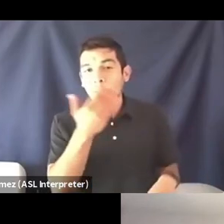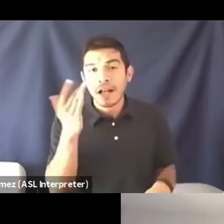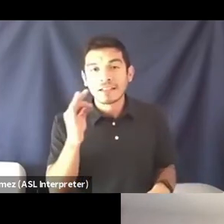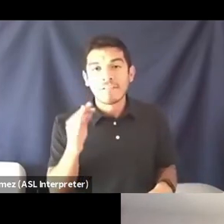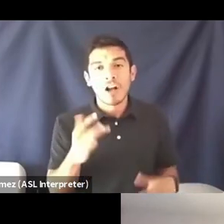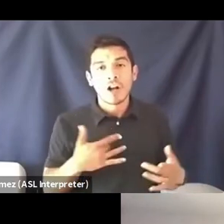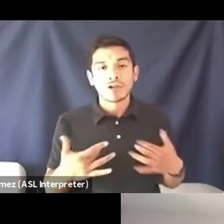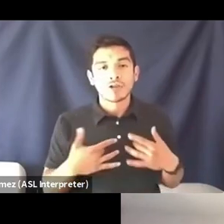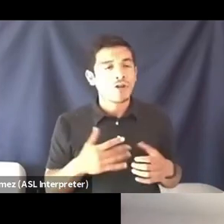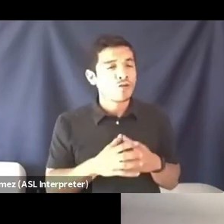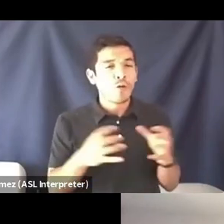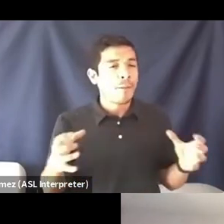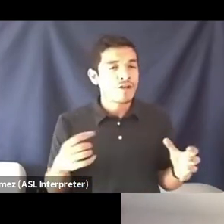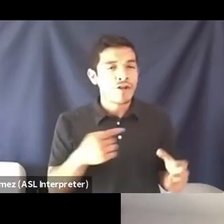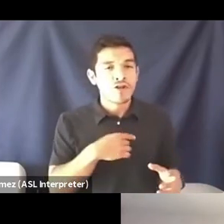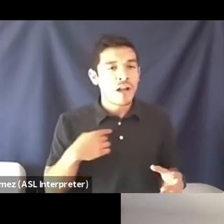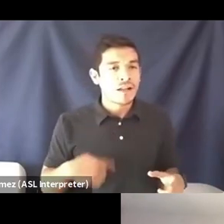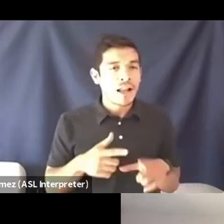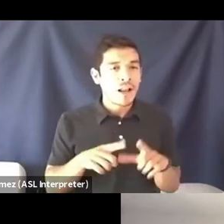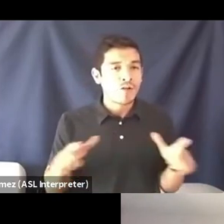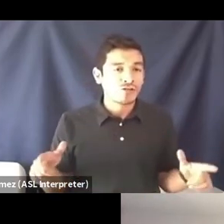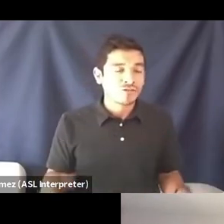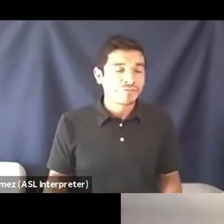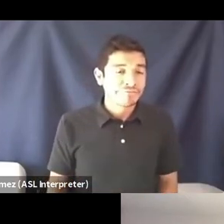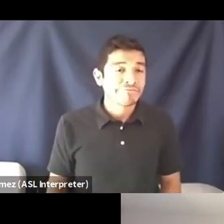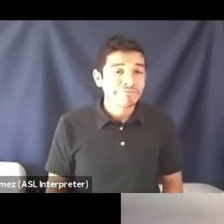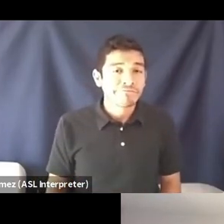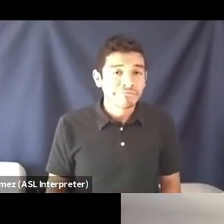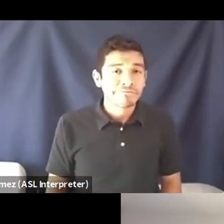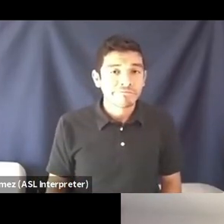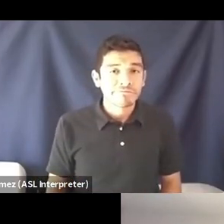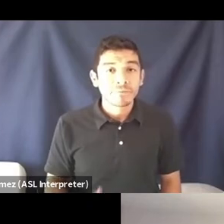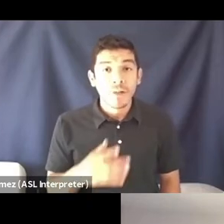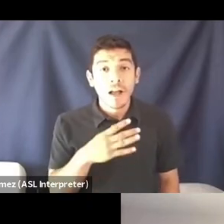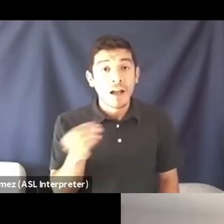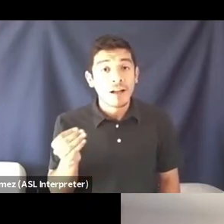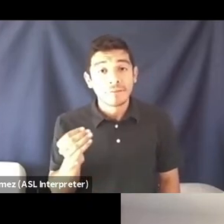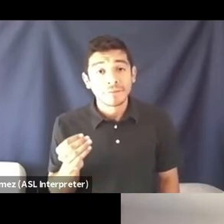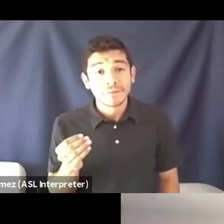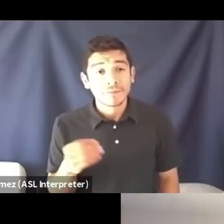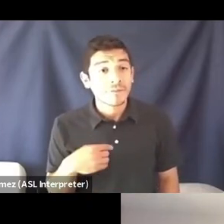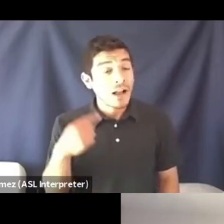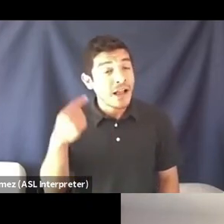that there was too much Chinese language. And I think it was between all of us.